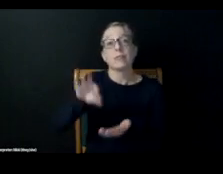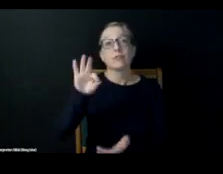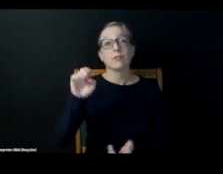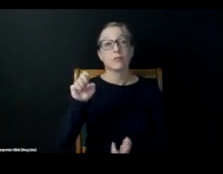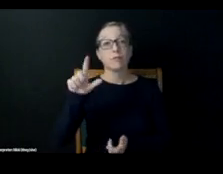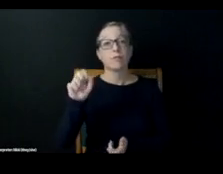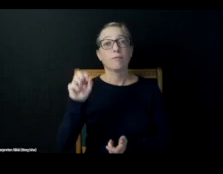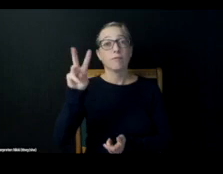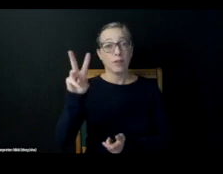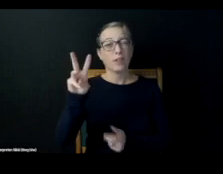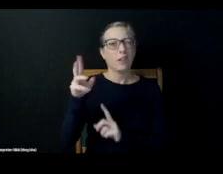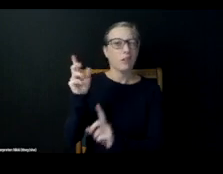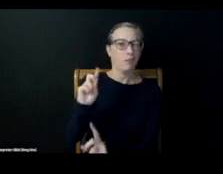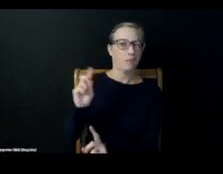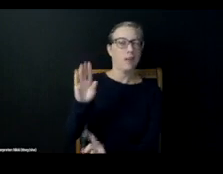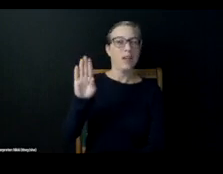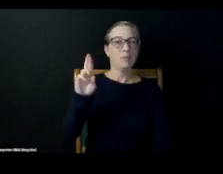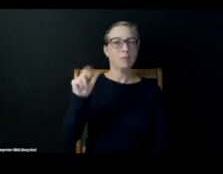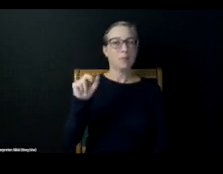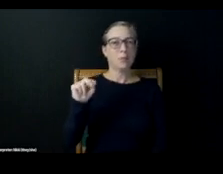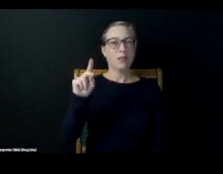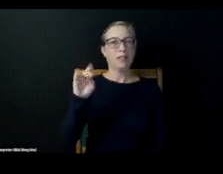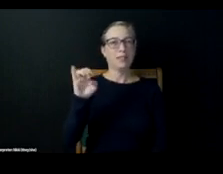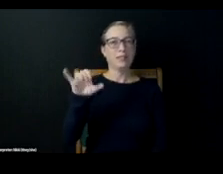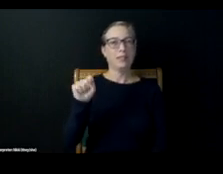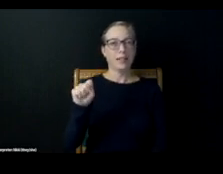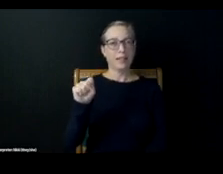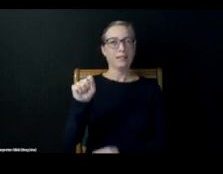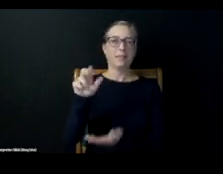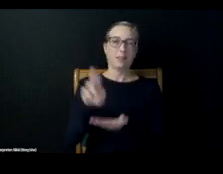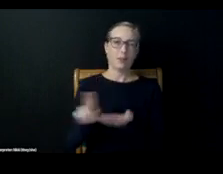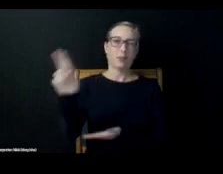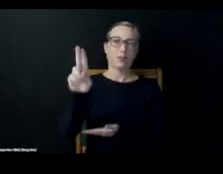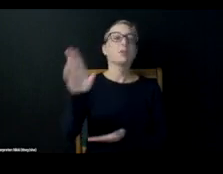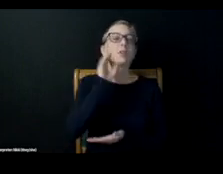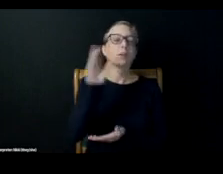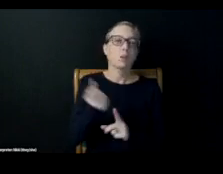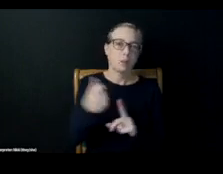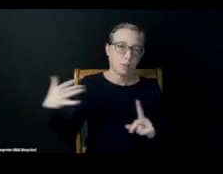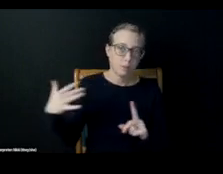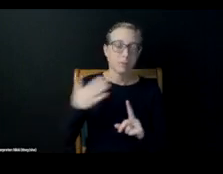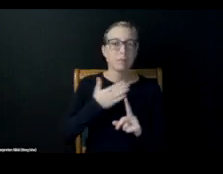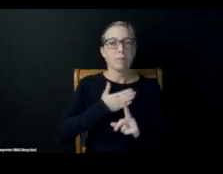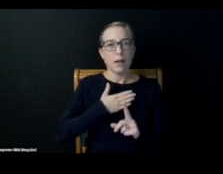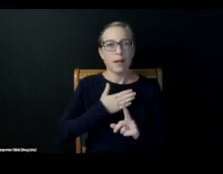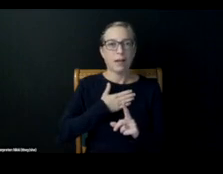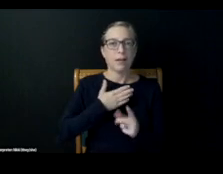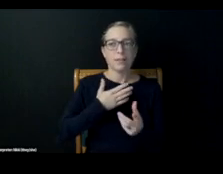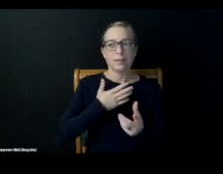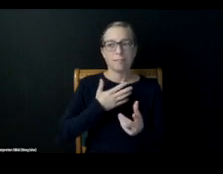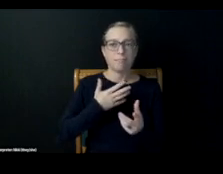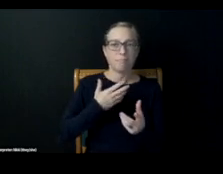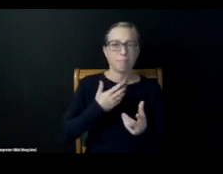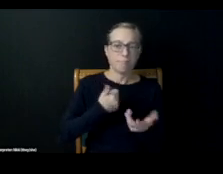I will give a more detailed introduction of me, myself, and the panelists later in the slides.